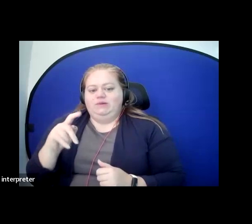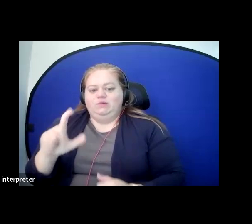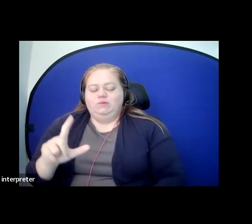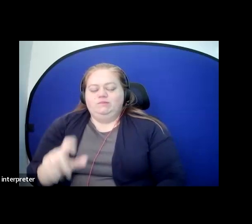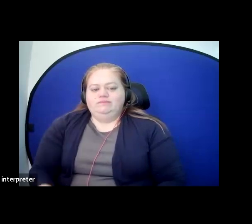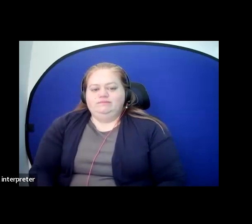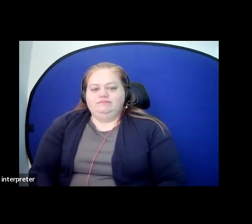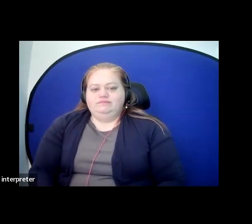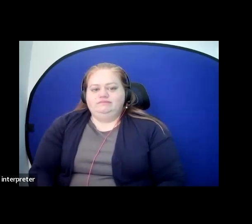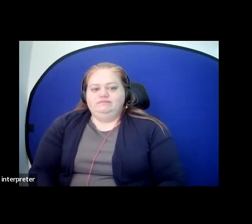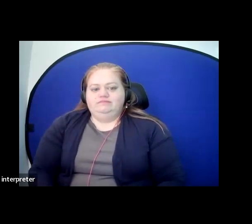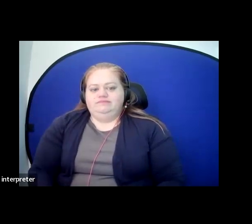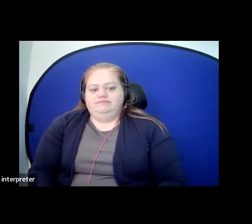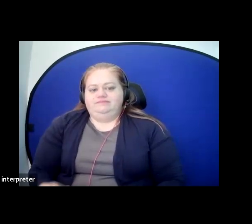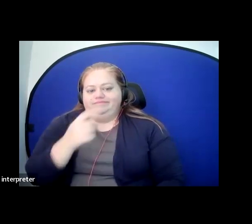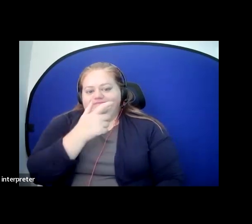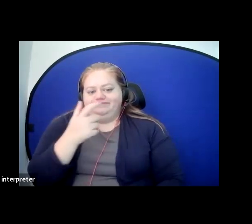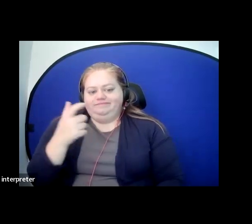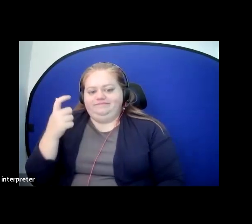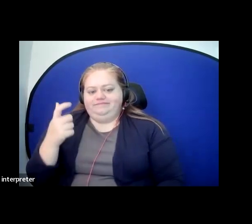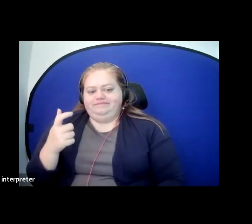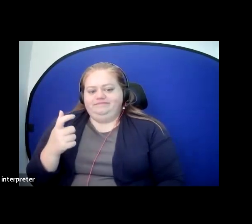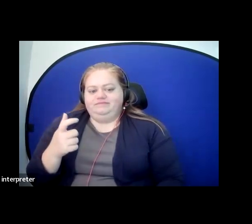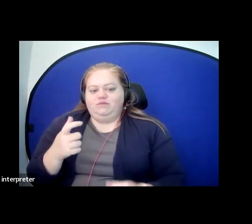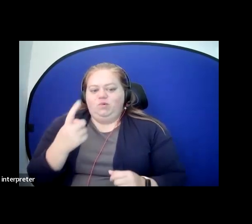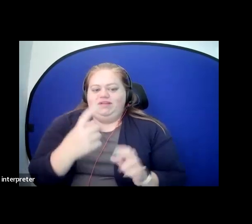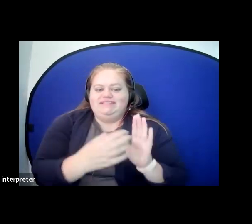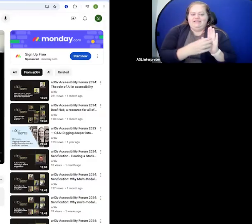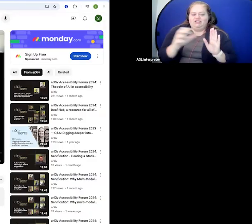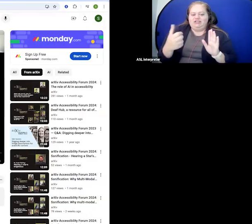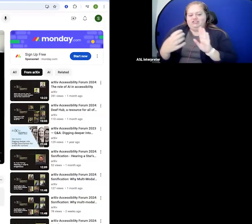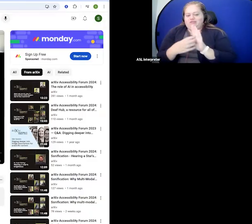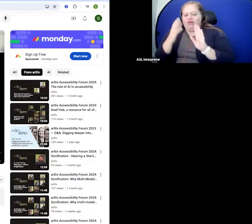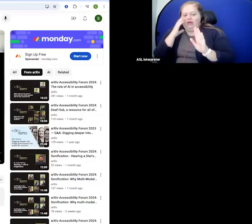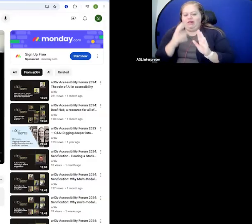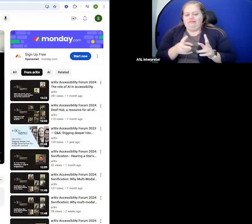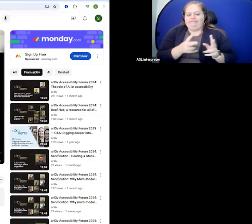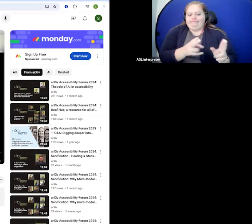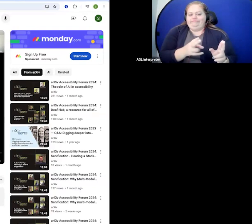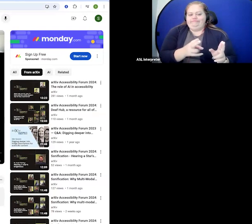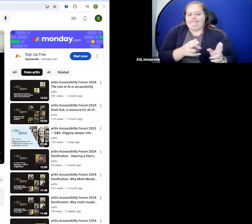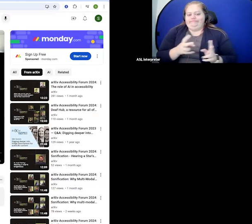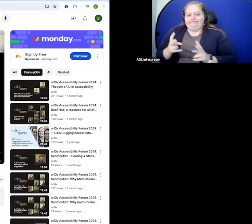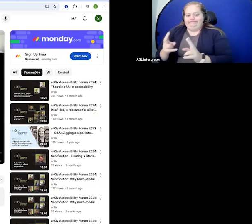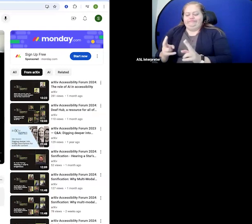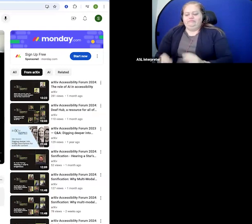And we're going to play two short sections. So I'll be playing a little bit and then returning and playing a little bit more.